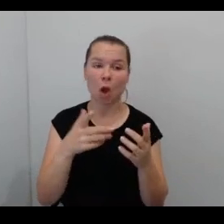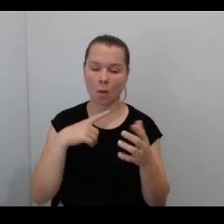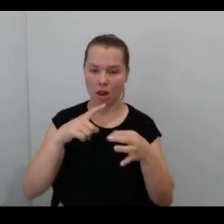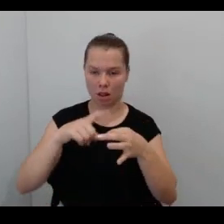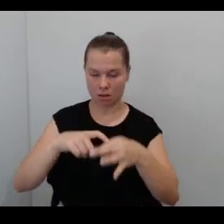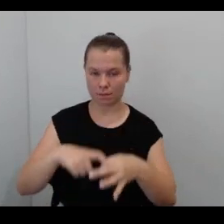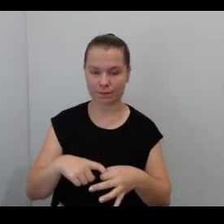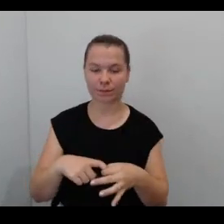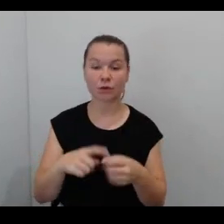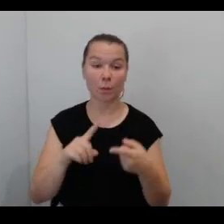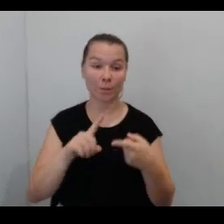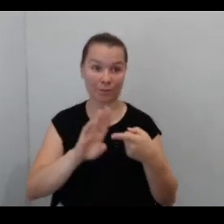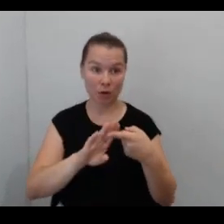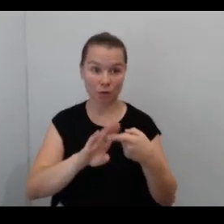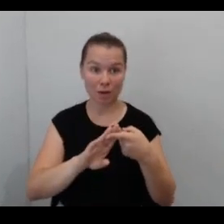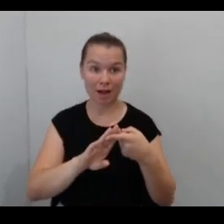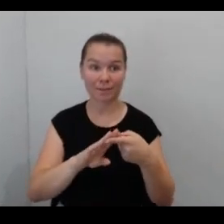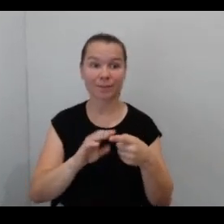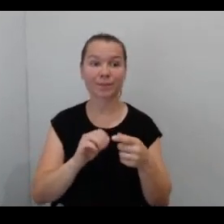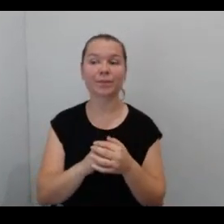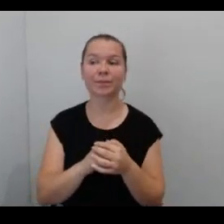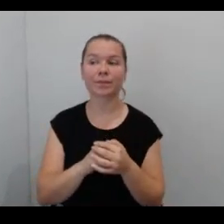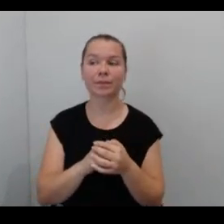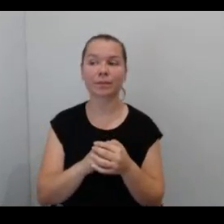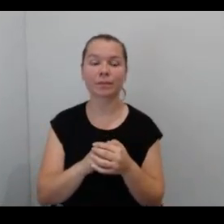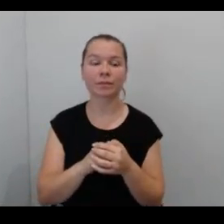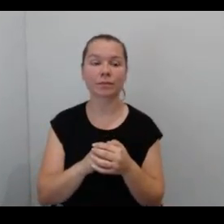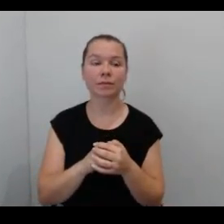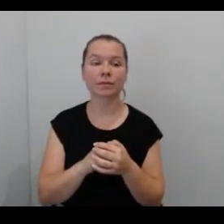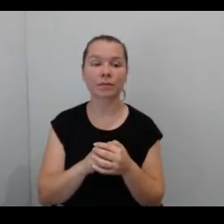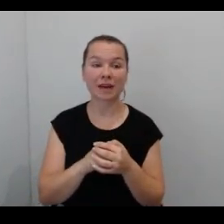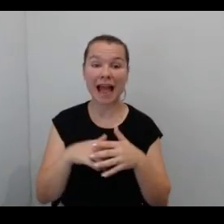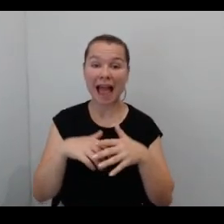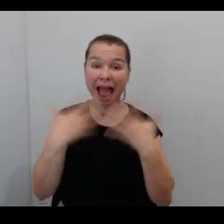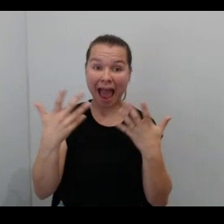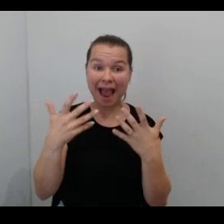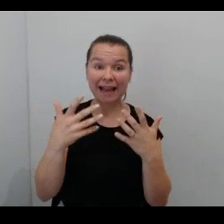The first one is are there any lenders who take client's circumstances into